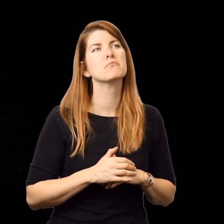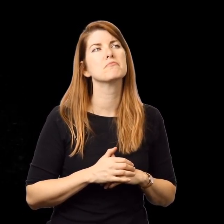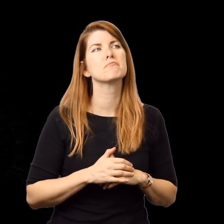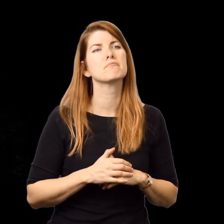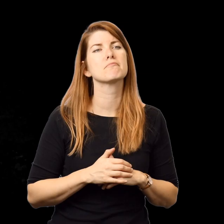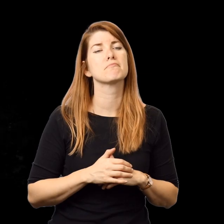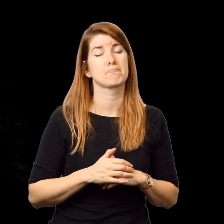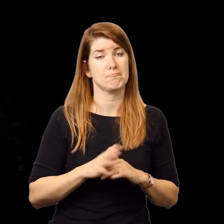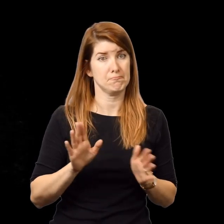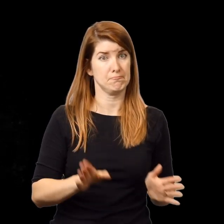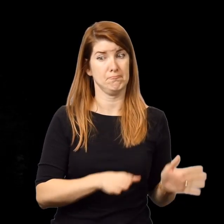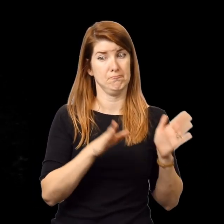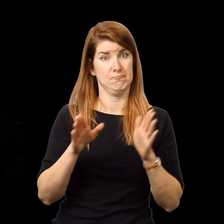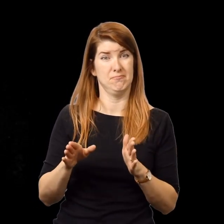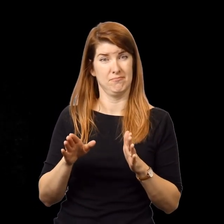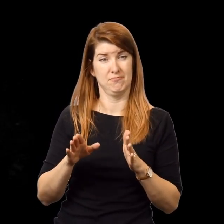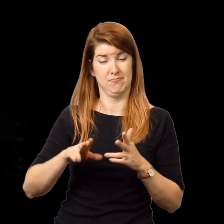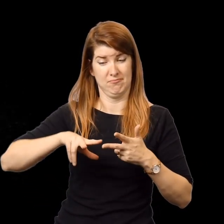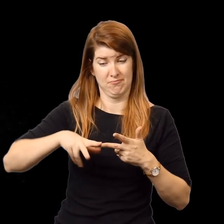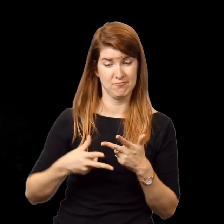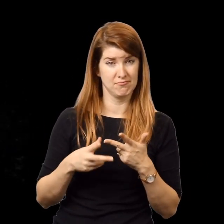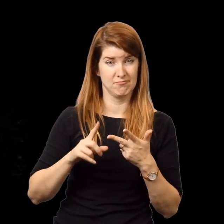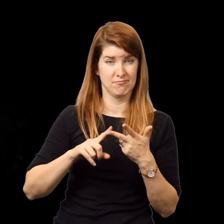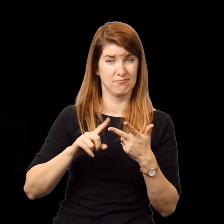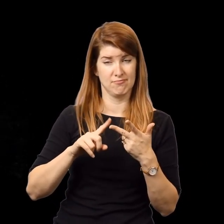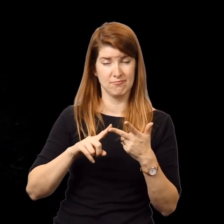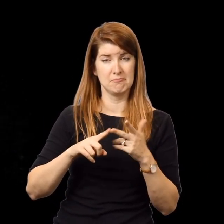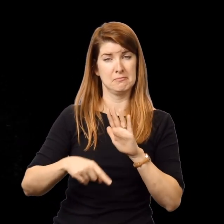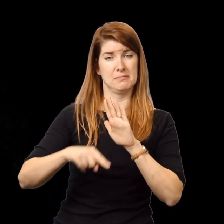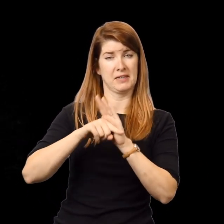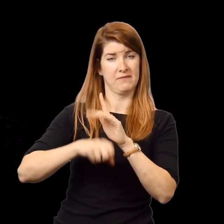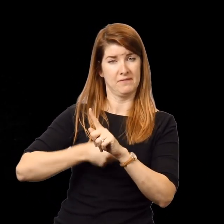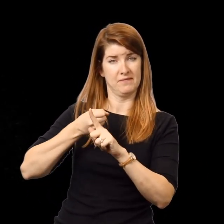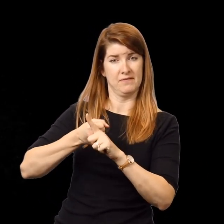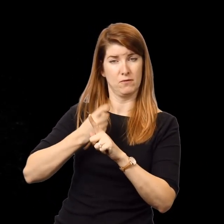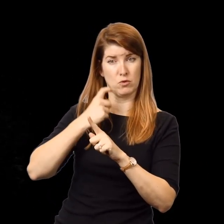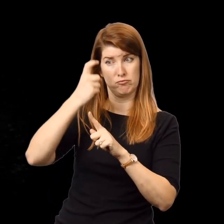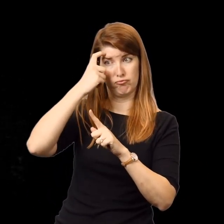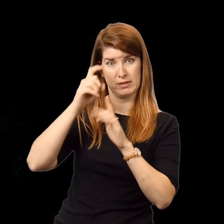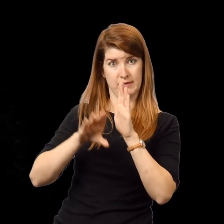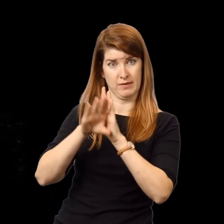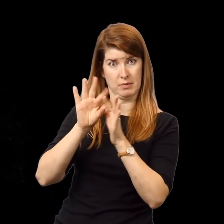Another negative consequence of deafness on brain development in terms